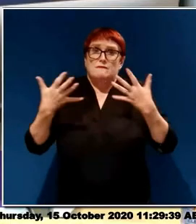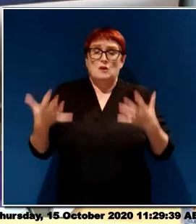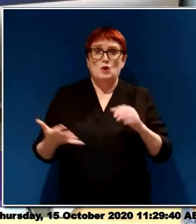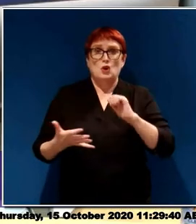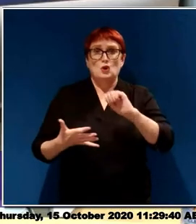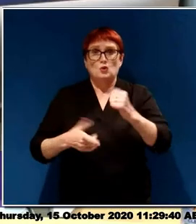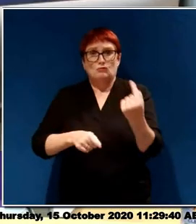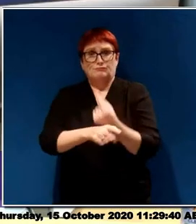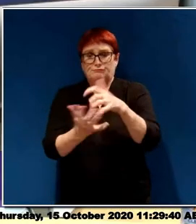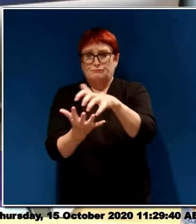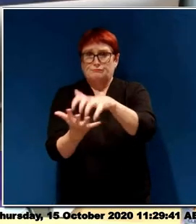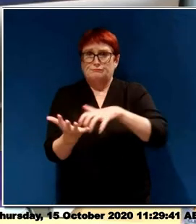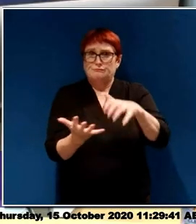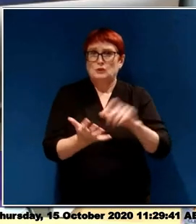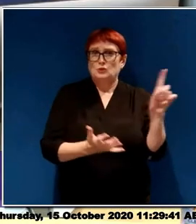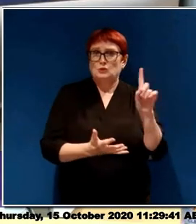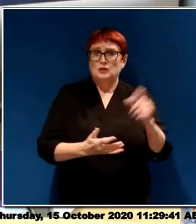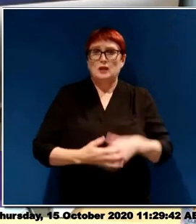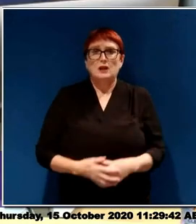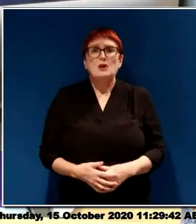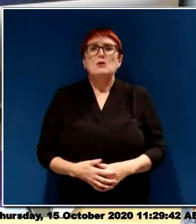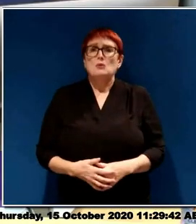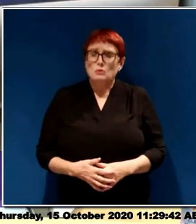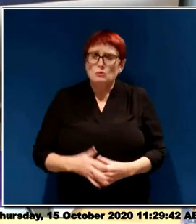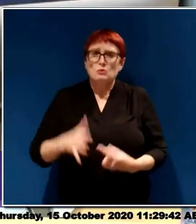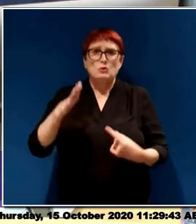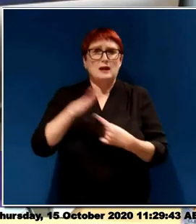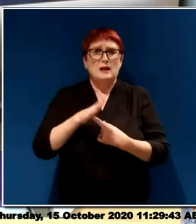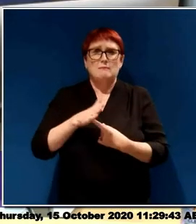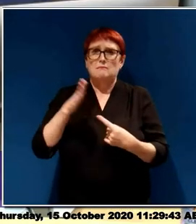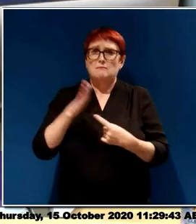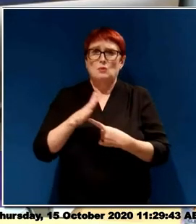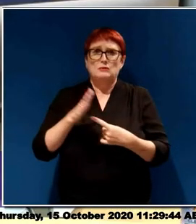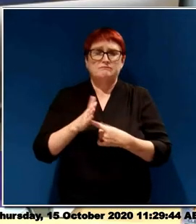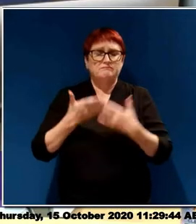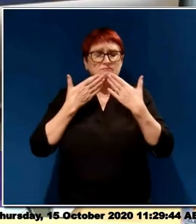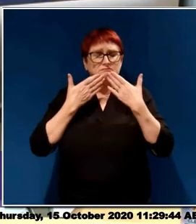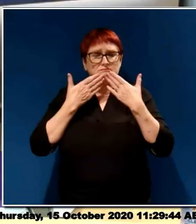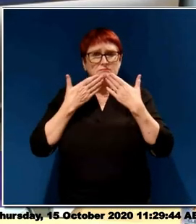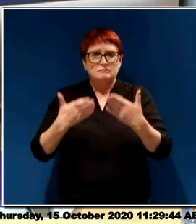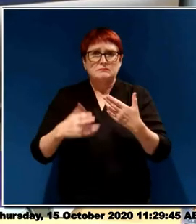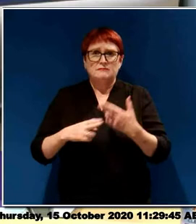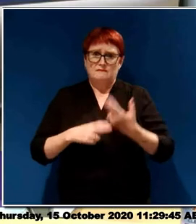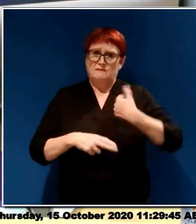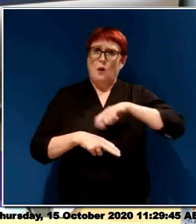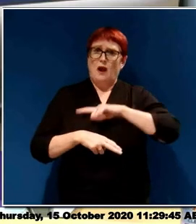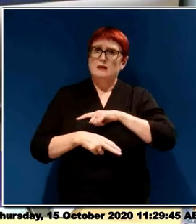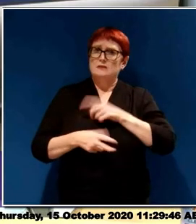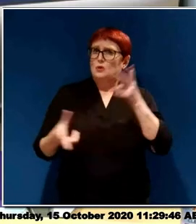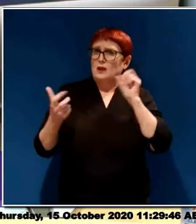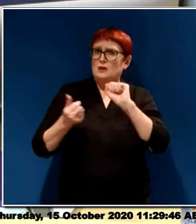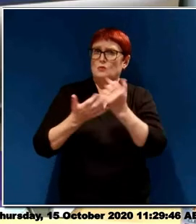It's very important and it's very important to us to hear what you have to say. Thank you.